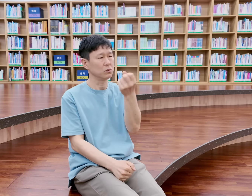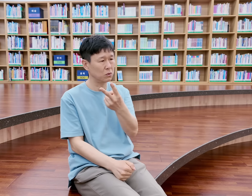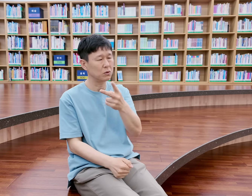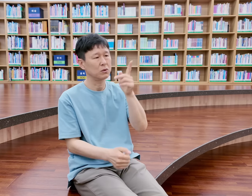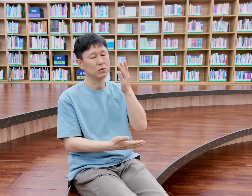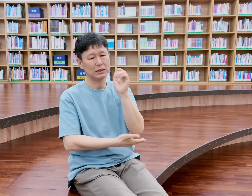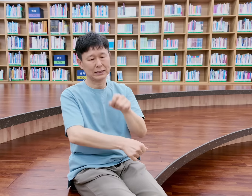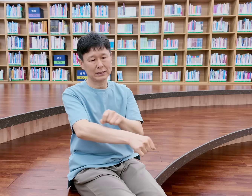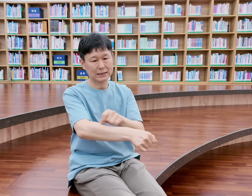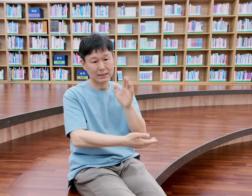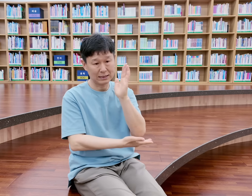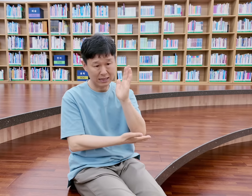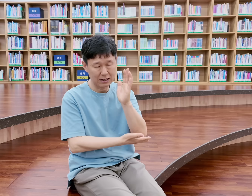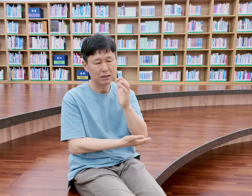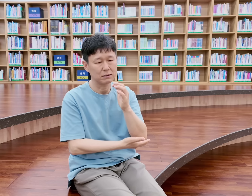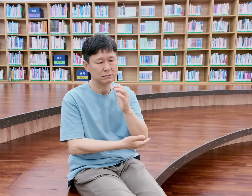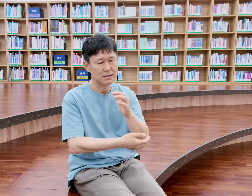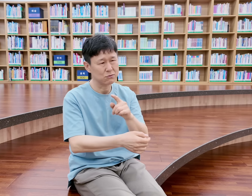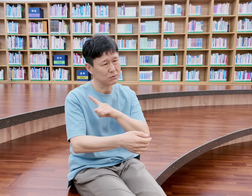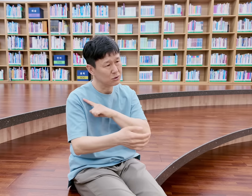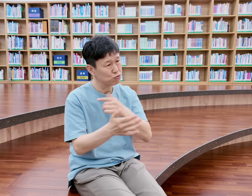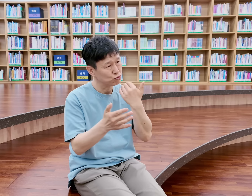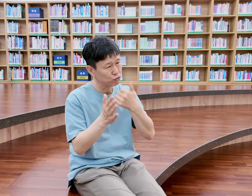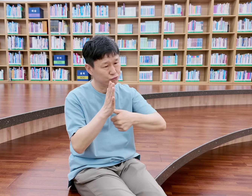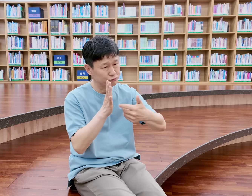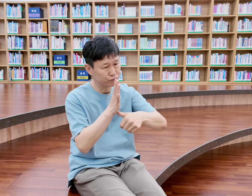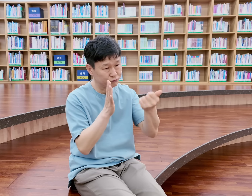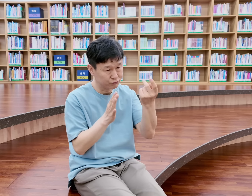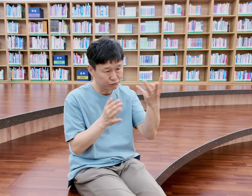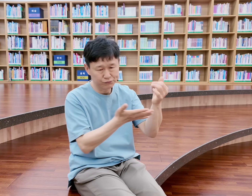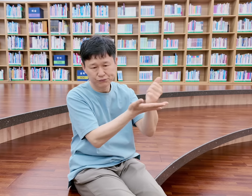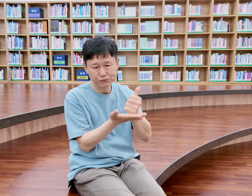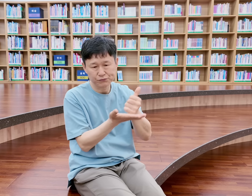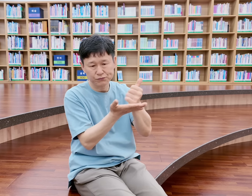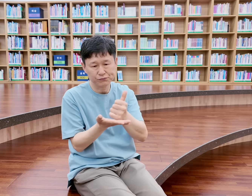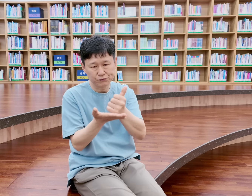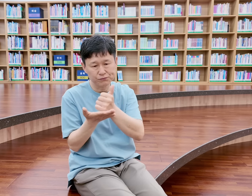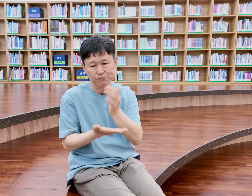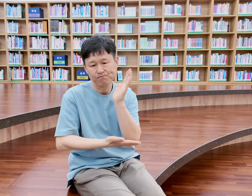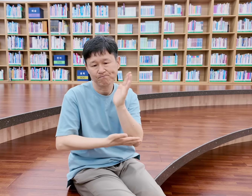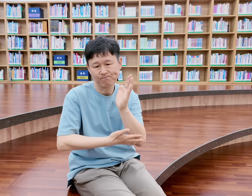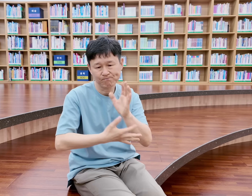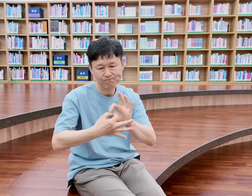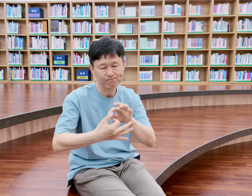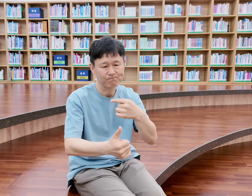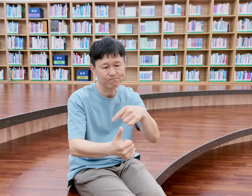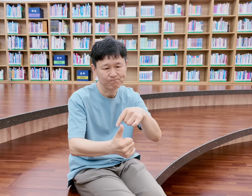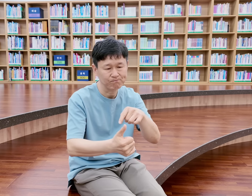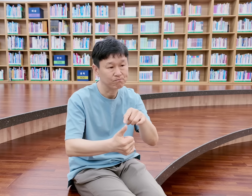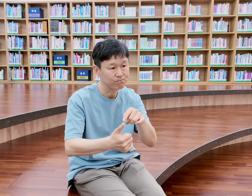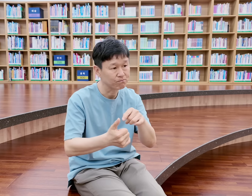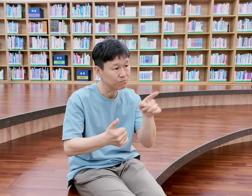Additionally, when special lectures are held, renowned lecturers may be invited to teach.